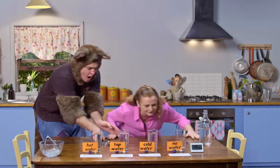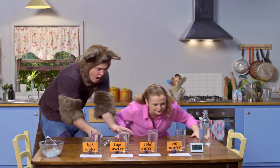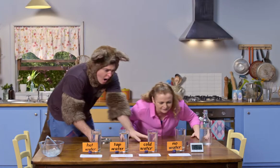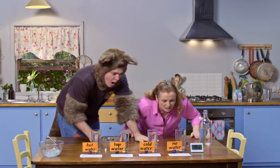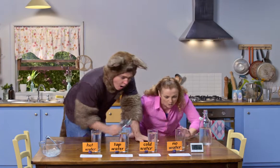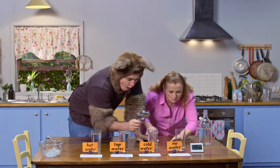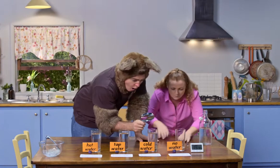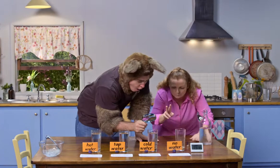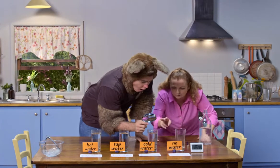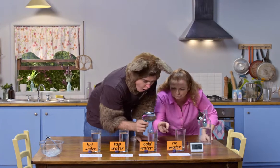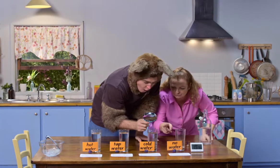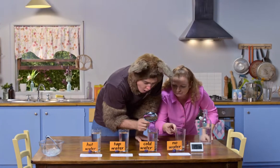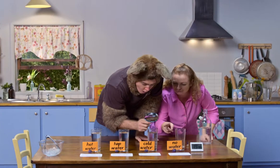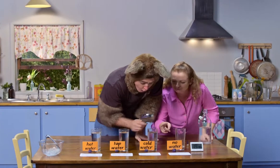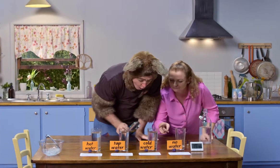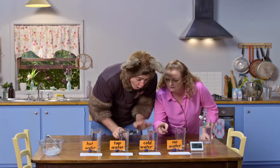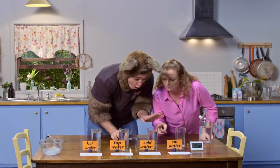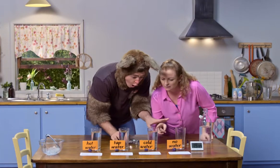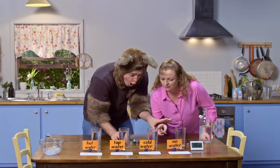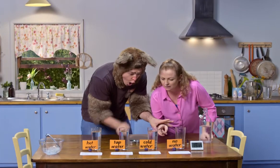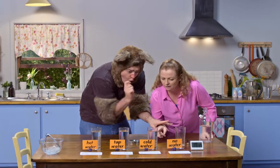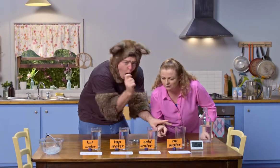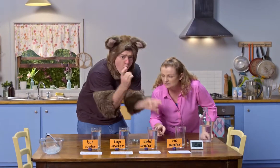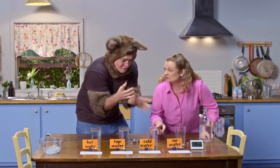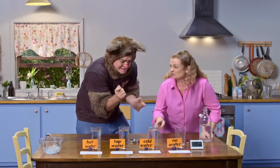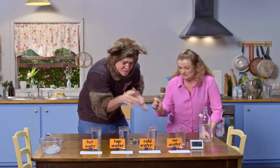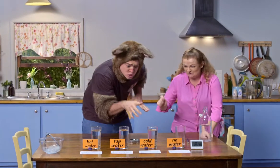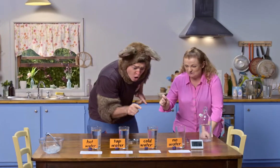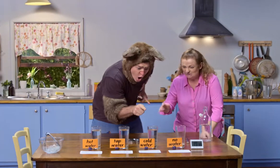Oh, Sally, look! Look. Sally, it's almost ready.